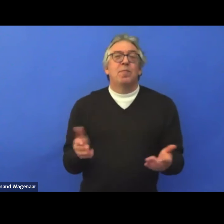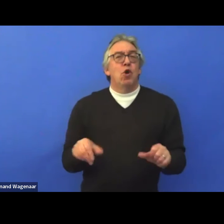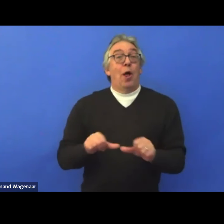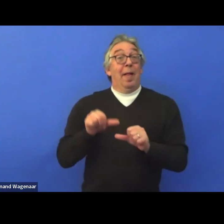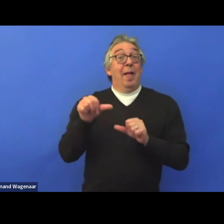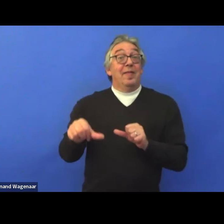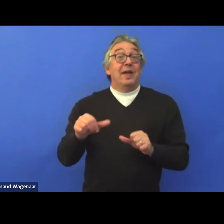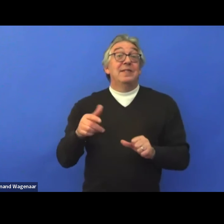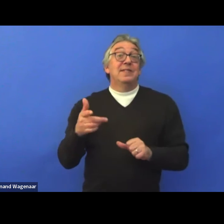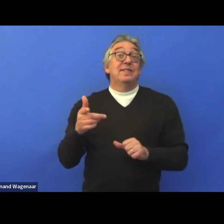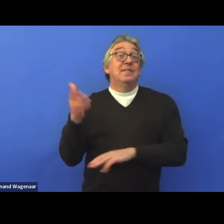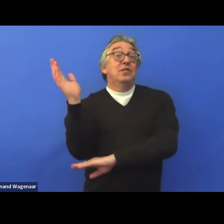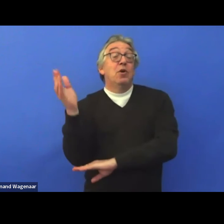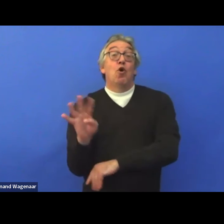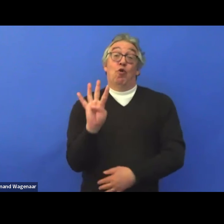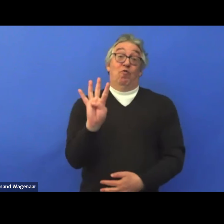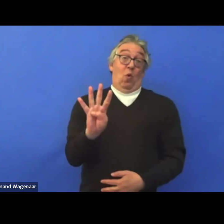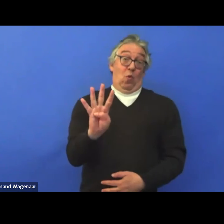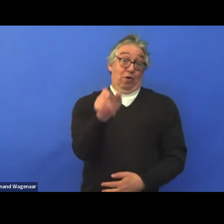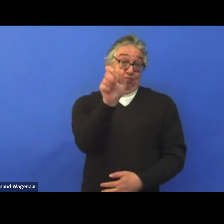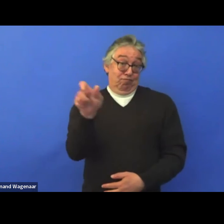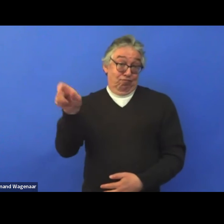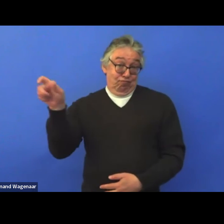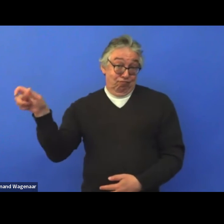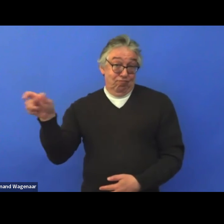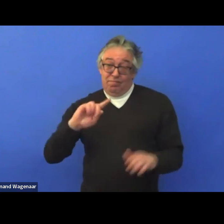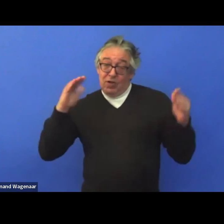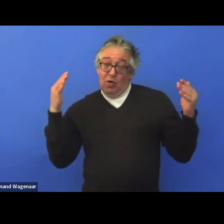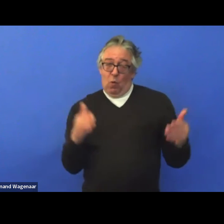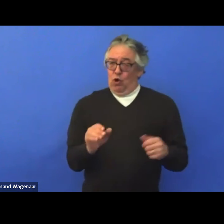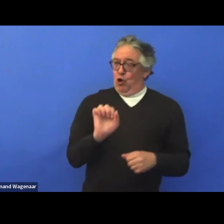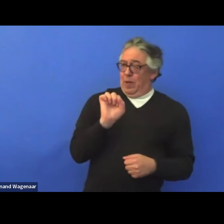focused on individual learning questions.